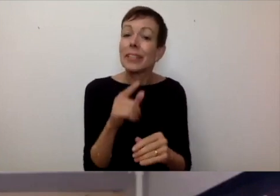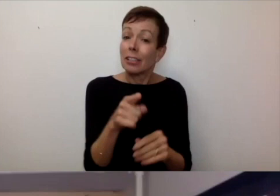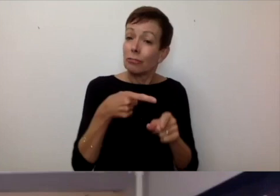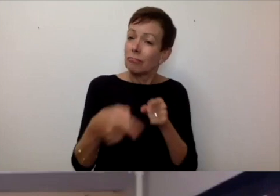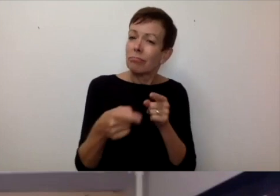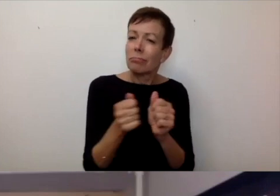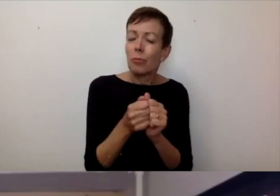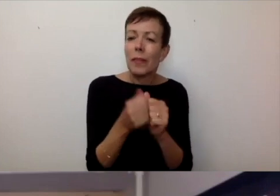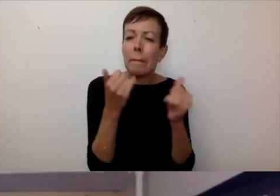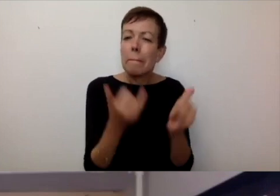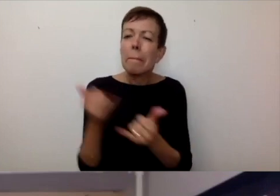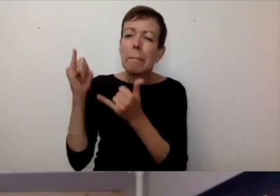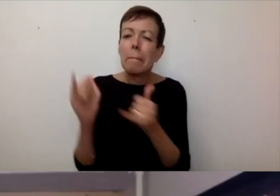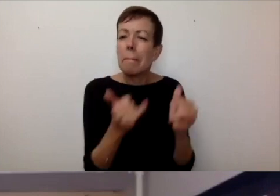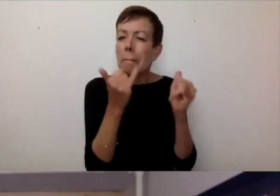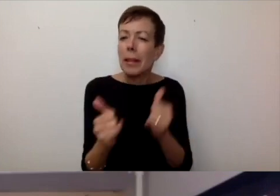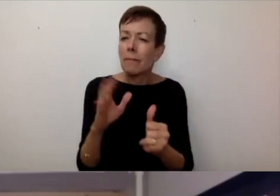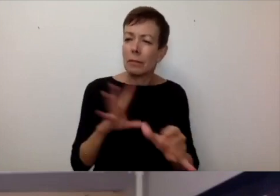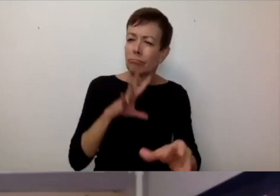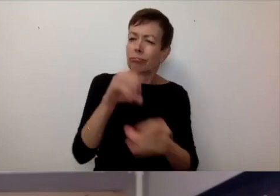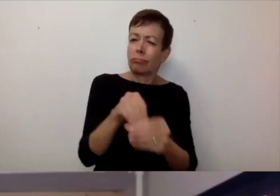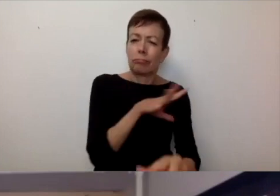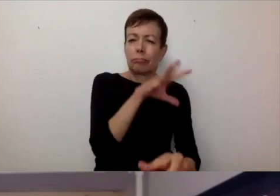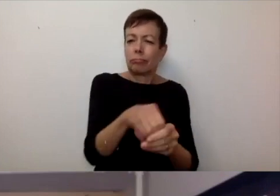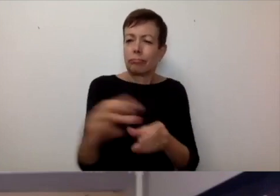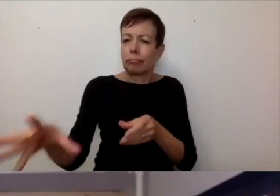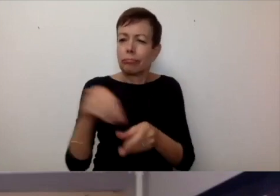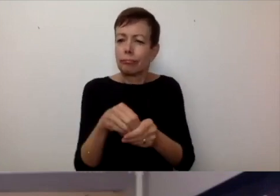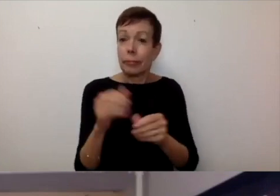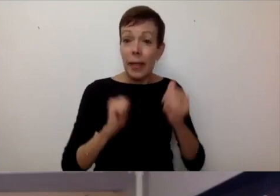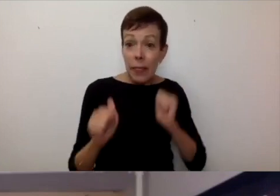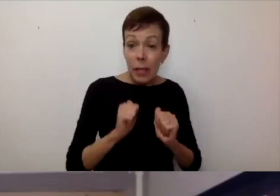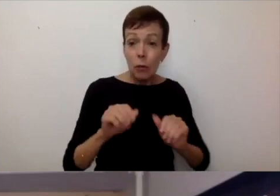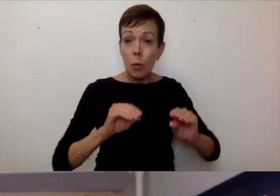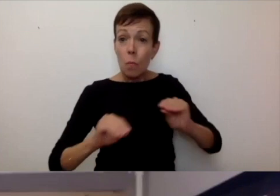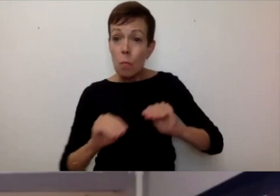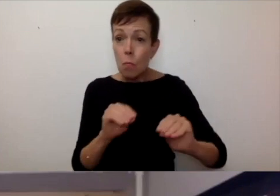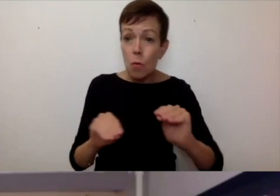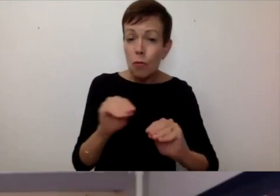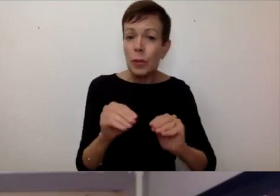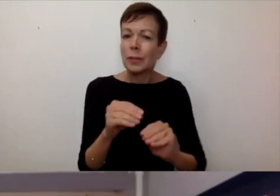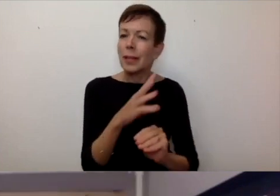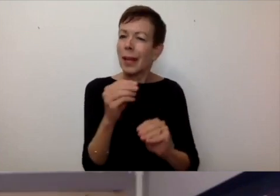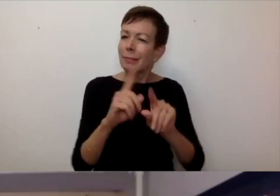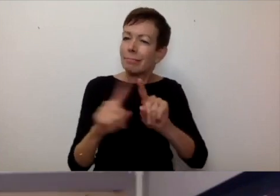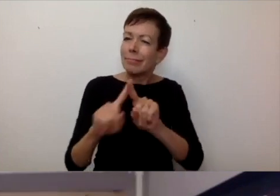movement new media and events that push forward ideas of diversity belonging civic engagement and practical